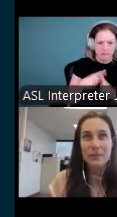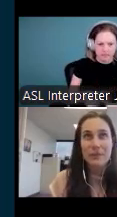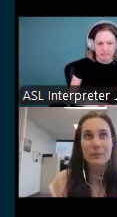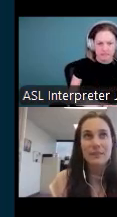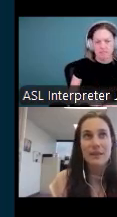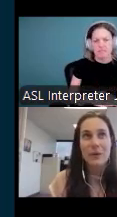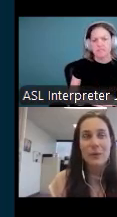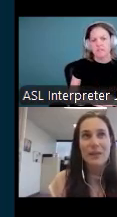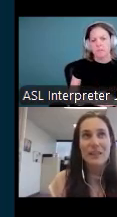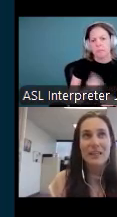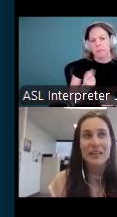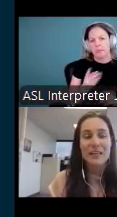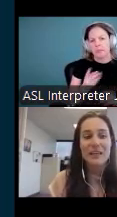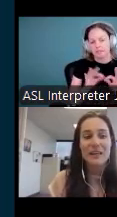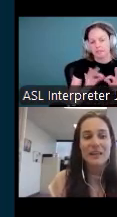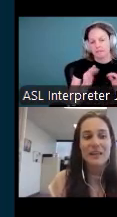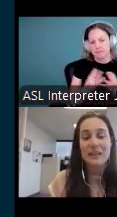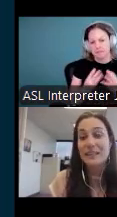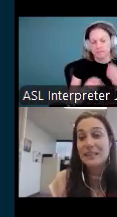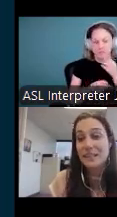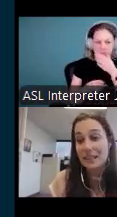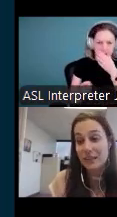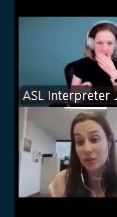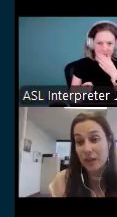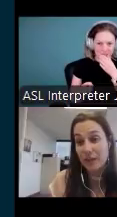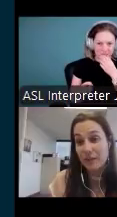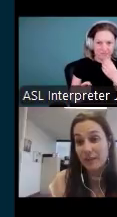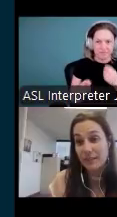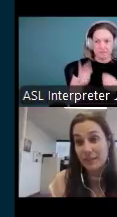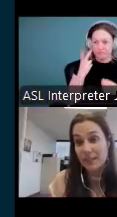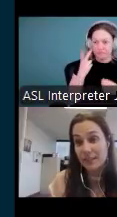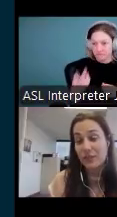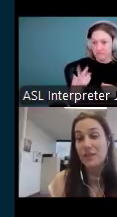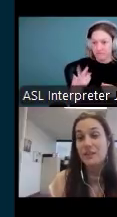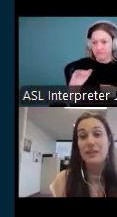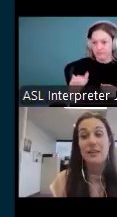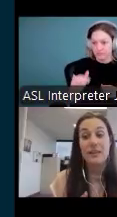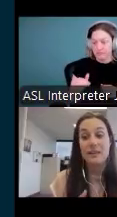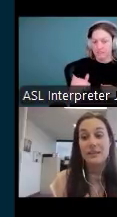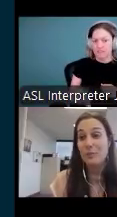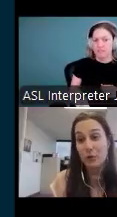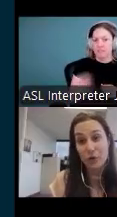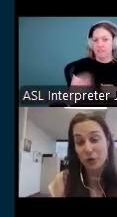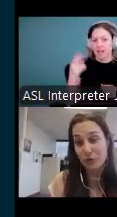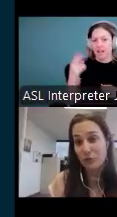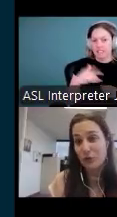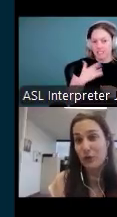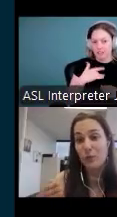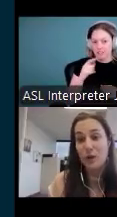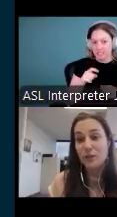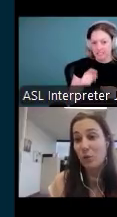of the families I work with, they, they see that their child has high sensory needs and is a mover and a groover, wants more